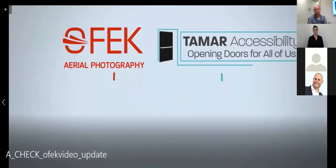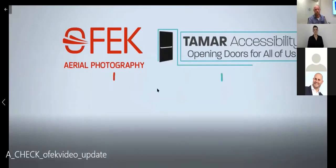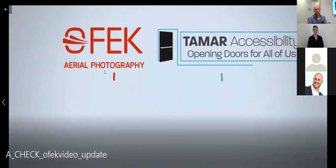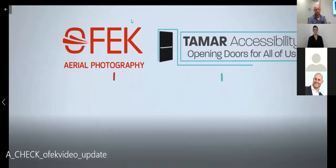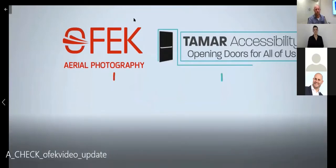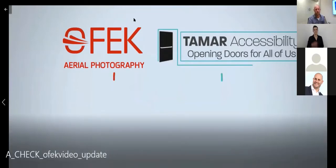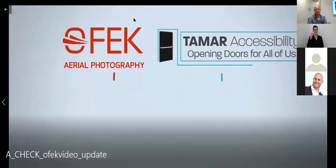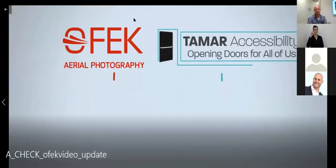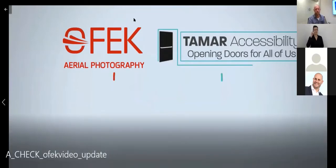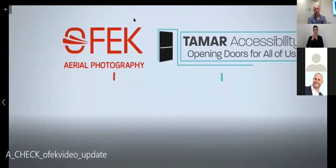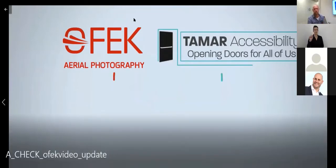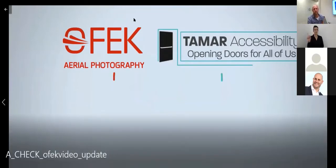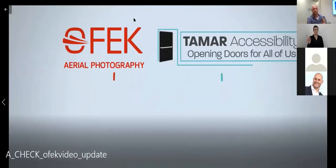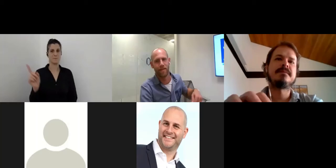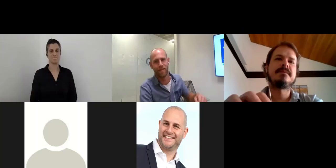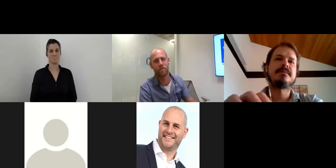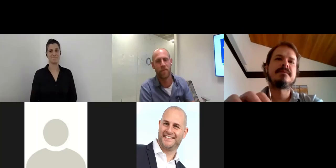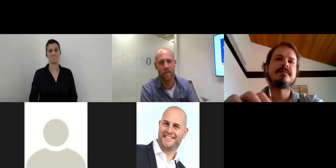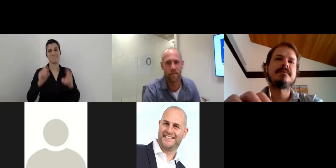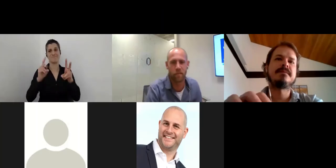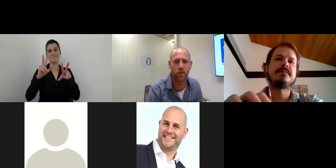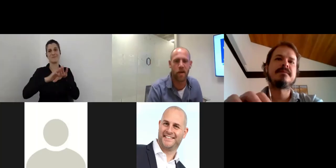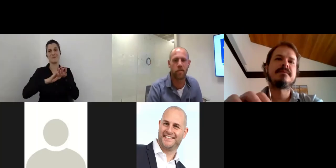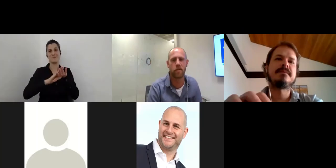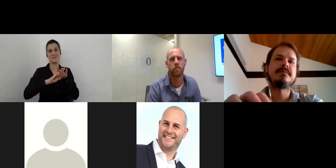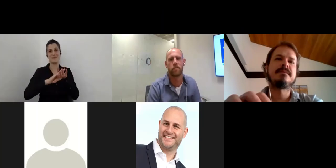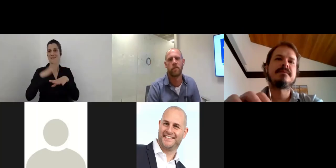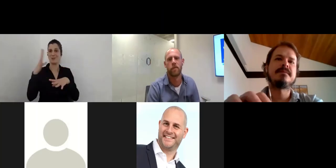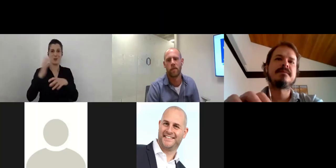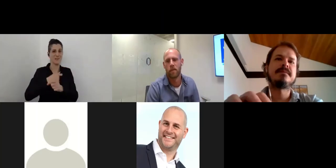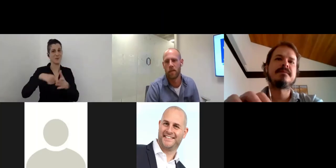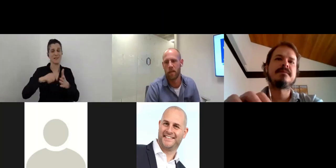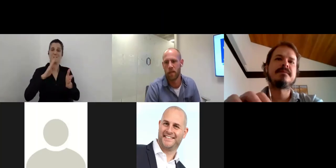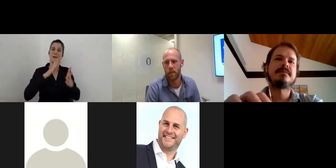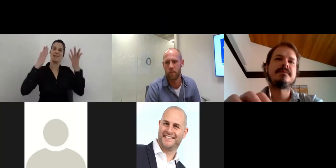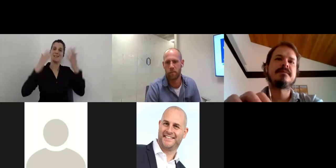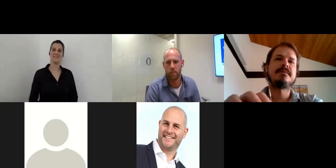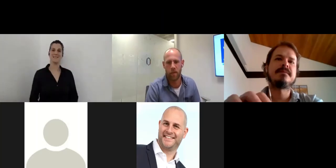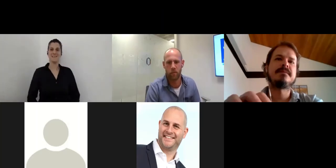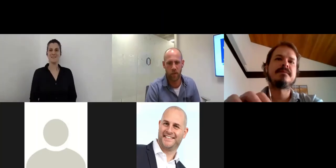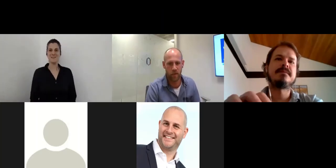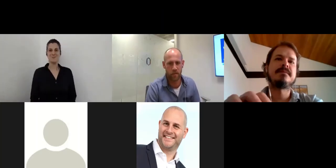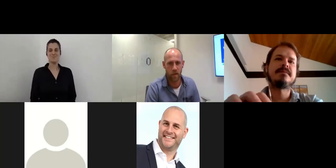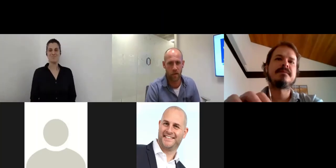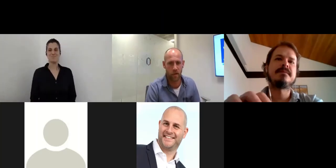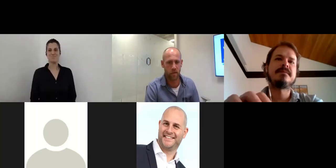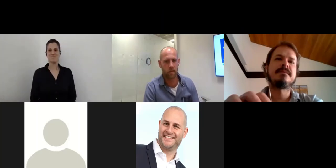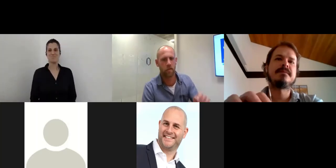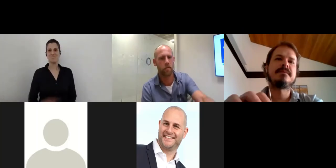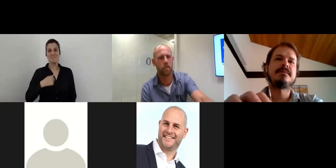I'm sorry, they didn't fix the problem. I'm really sorry.